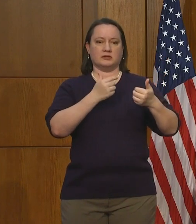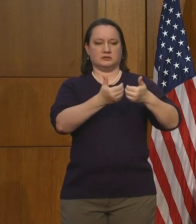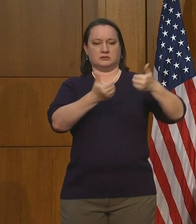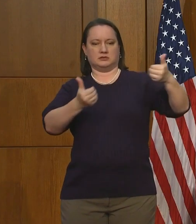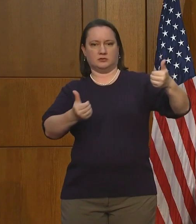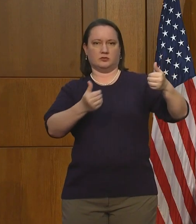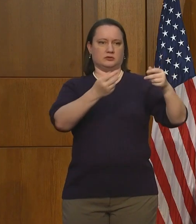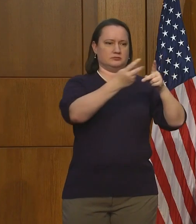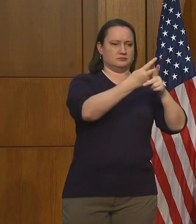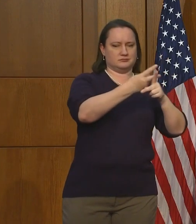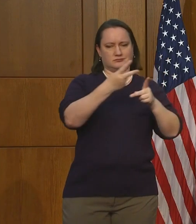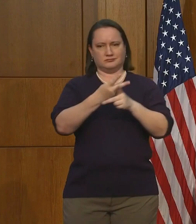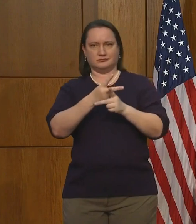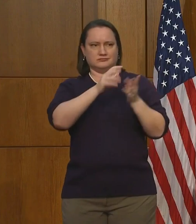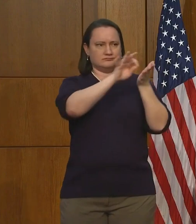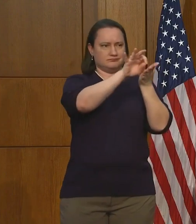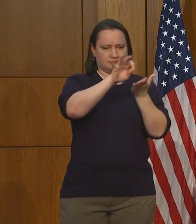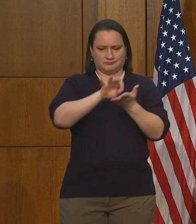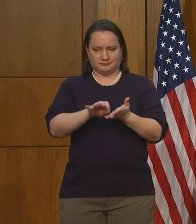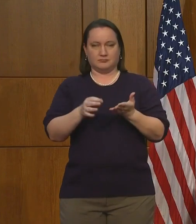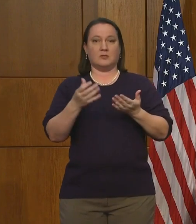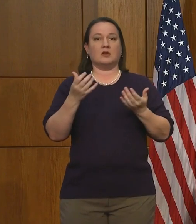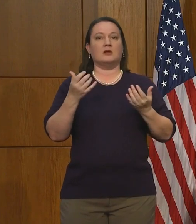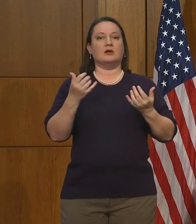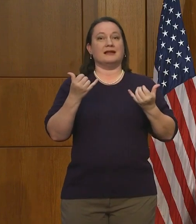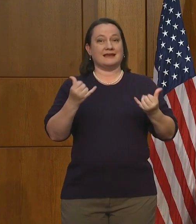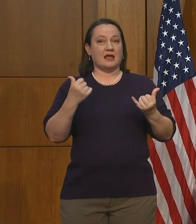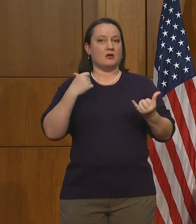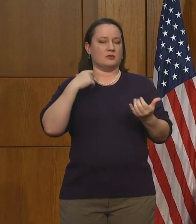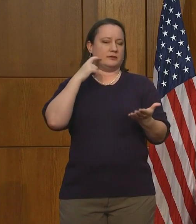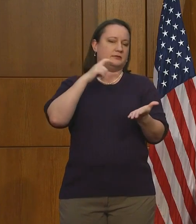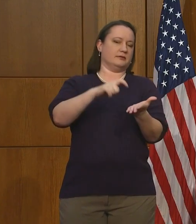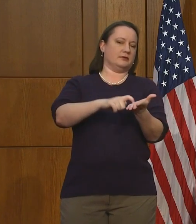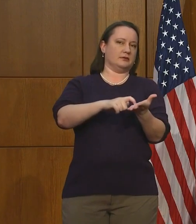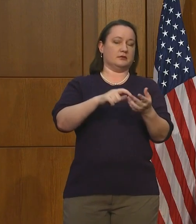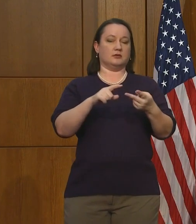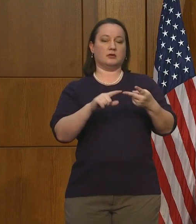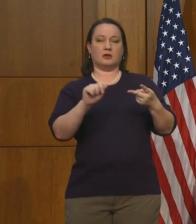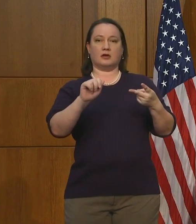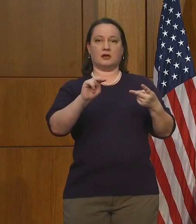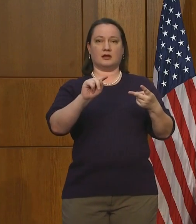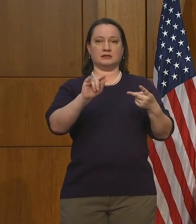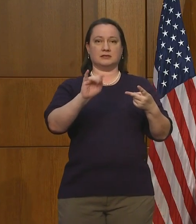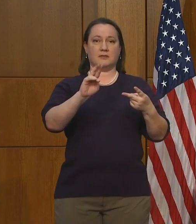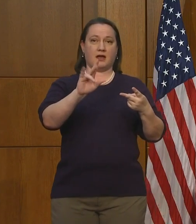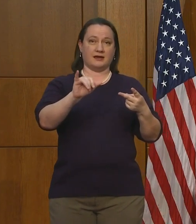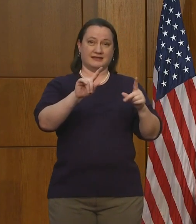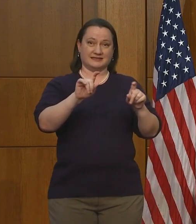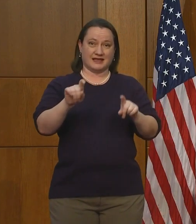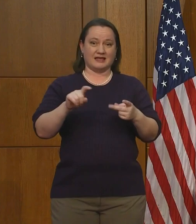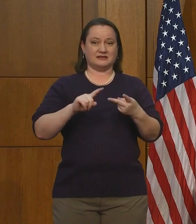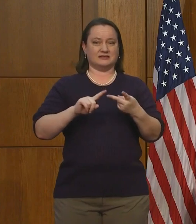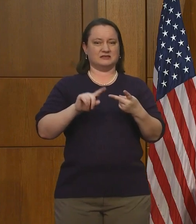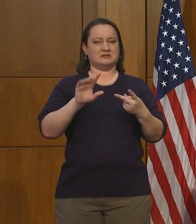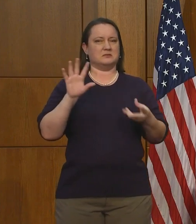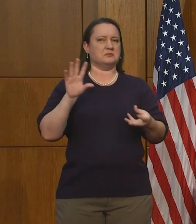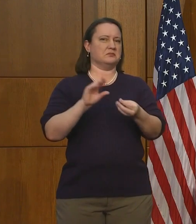AGGREGATED THE TWO GROUPS. THEY HAVE DONE THAT AND WE CAN SEE